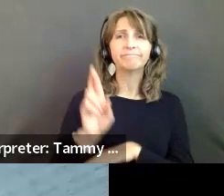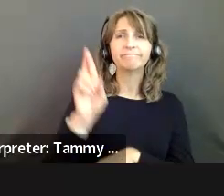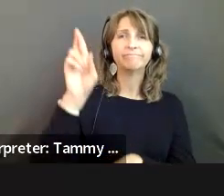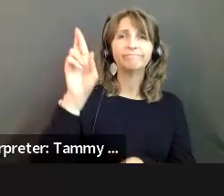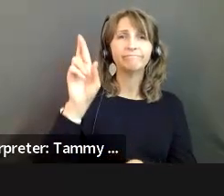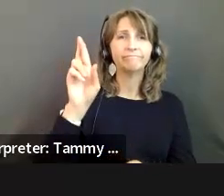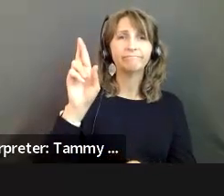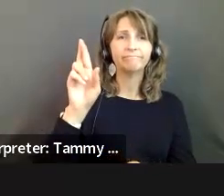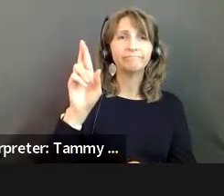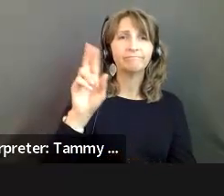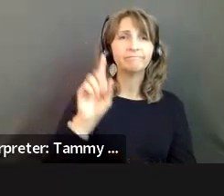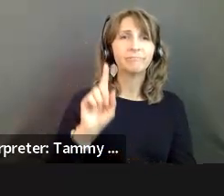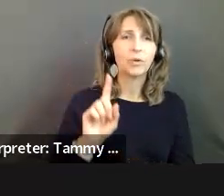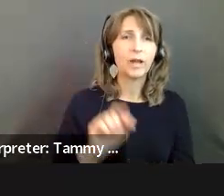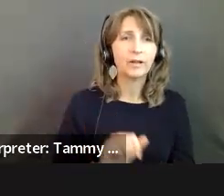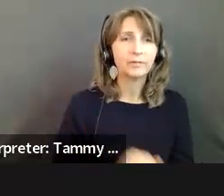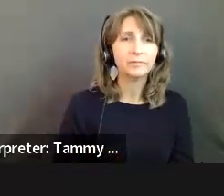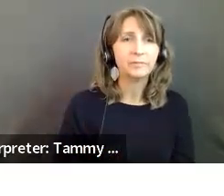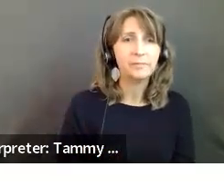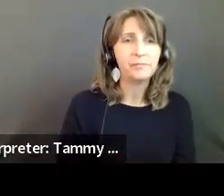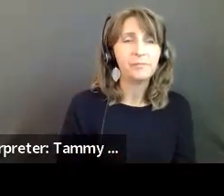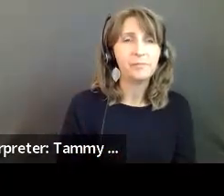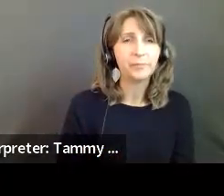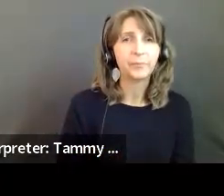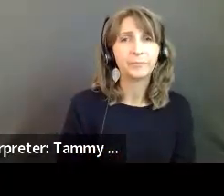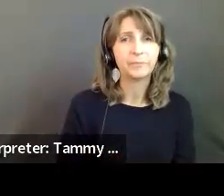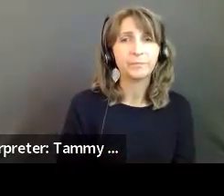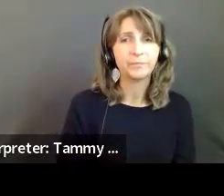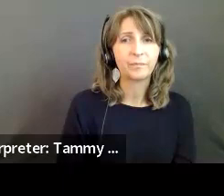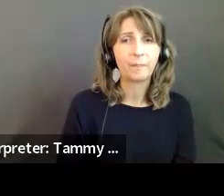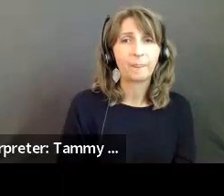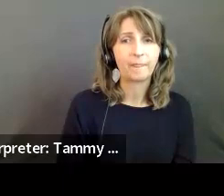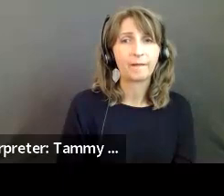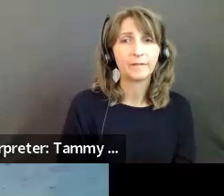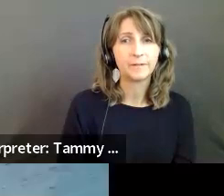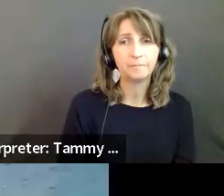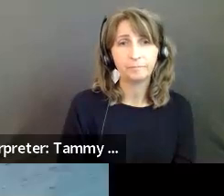It's kind of grayed out on 9. So let me click off of it.